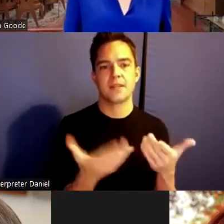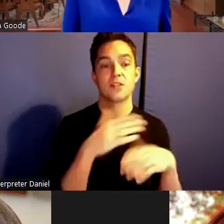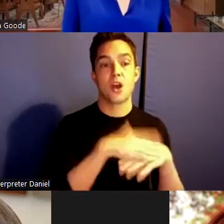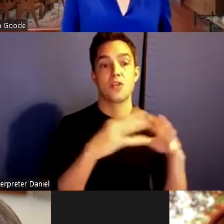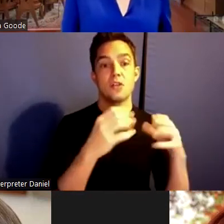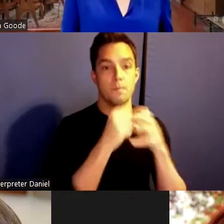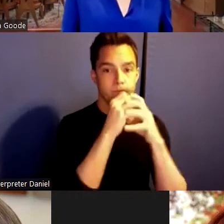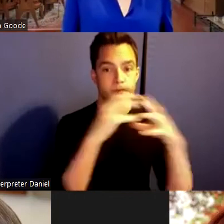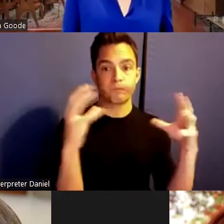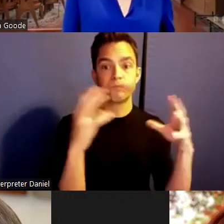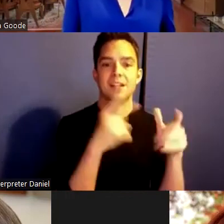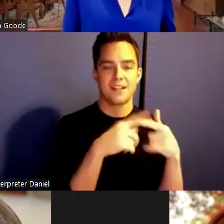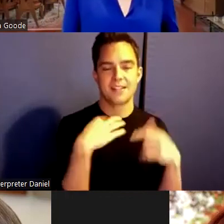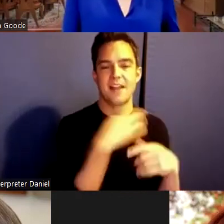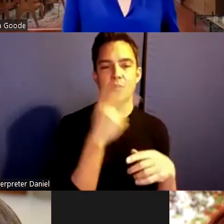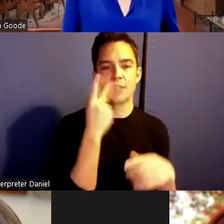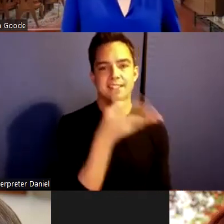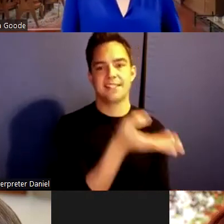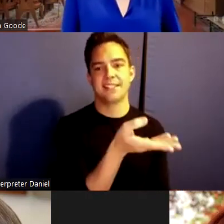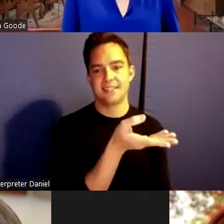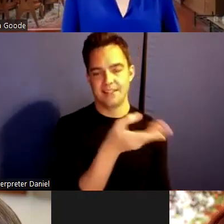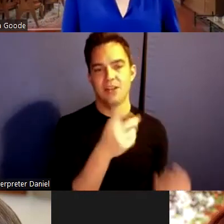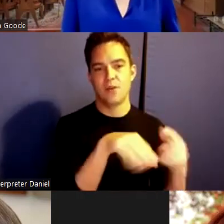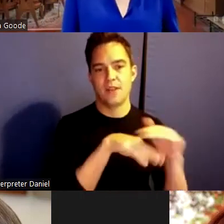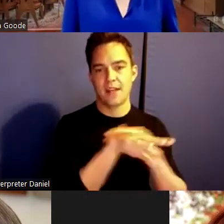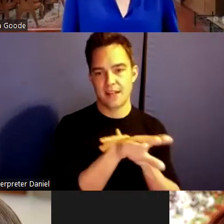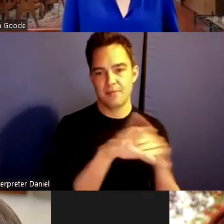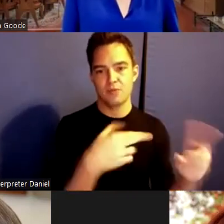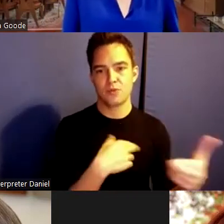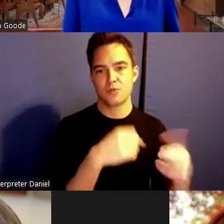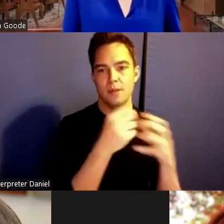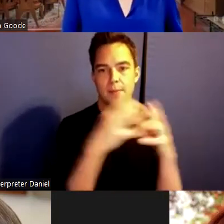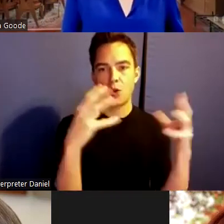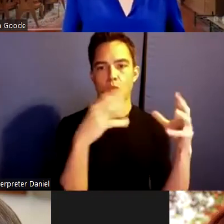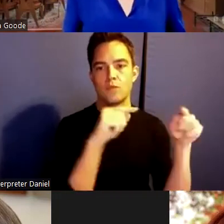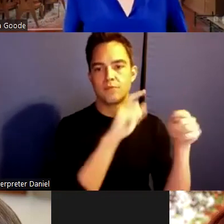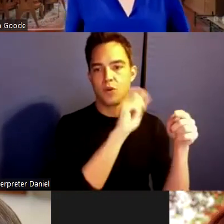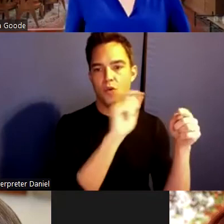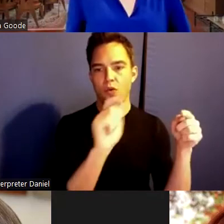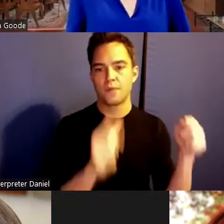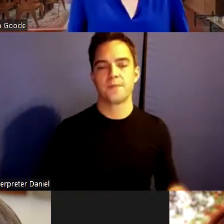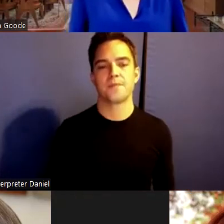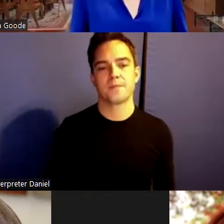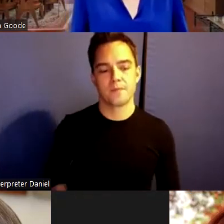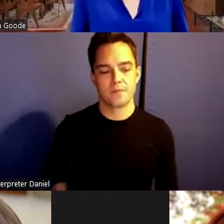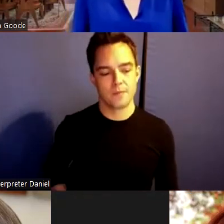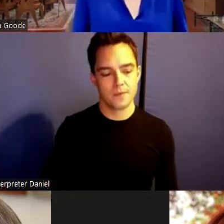the staff would see it. When they when they came when they came in. We continue to face the